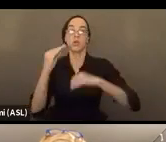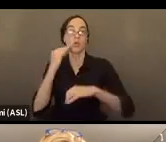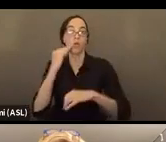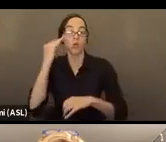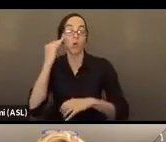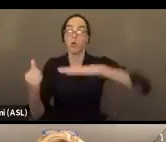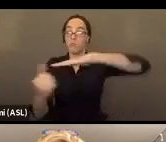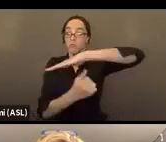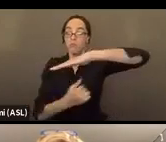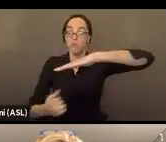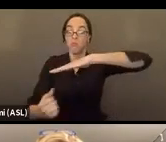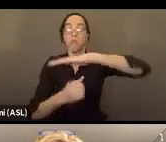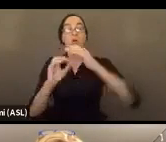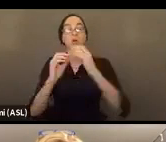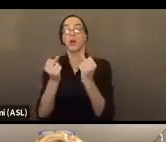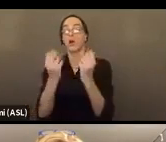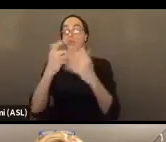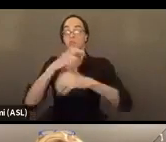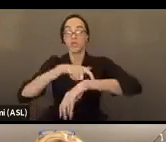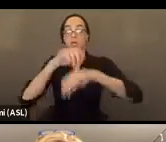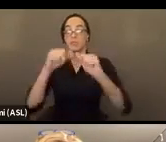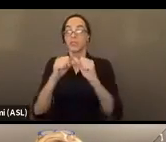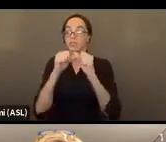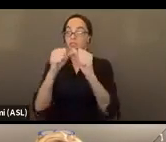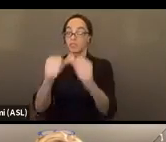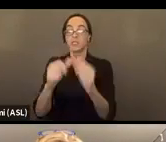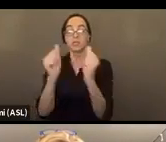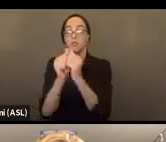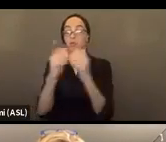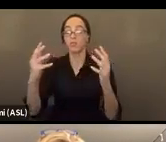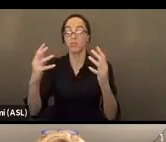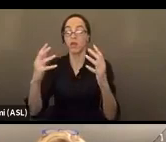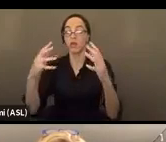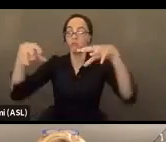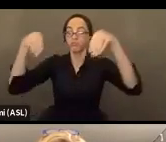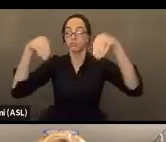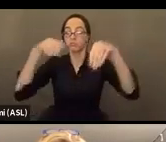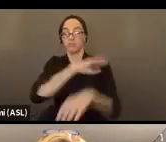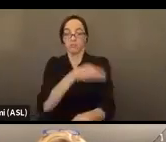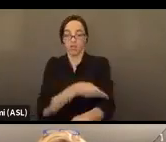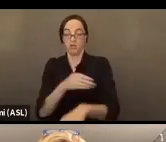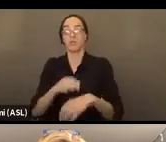power on we've become a bit accustomed to pg e turning the power off during the summertime